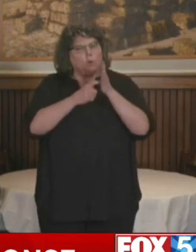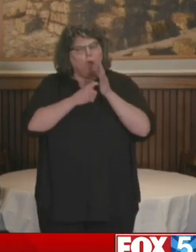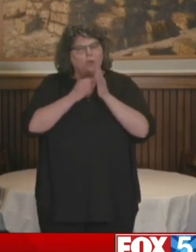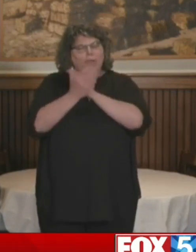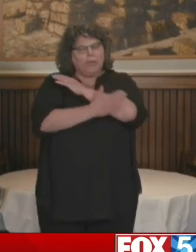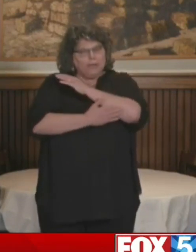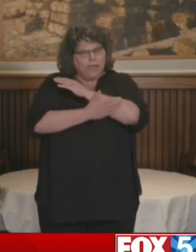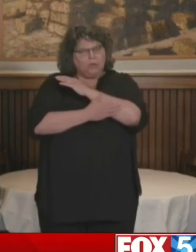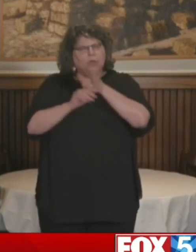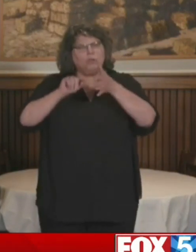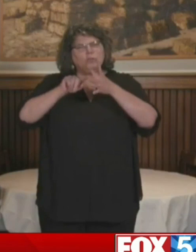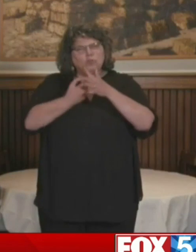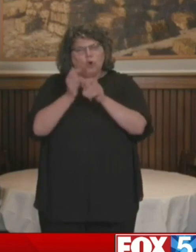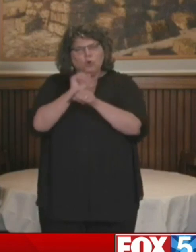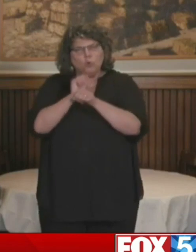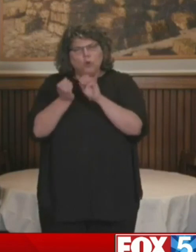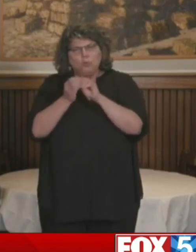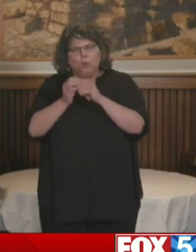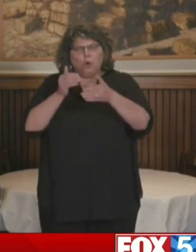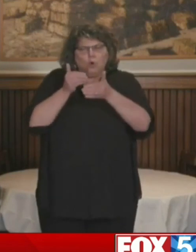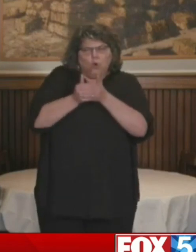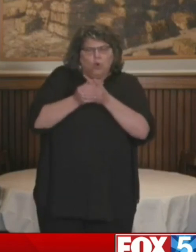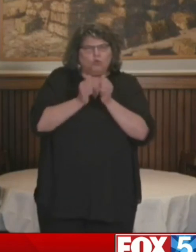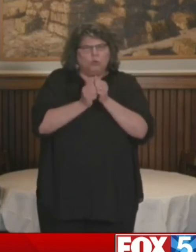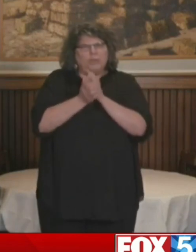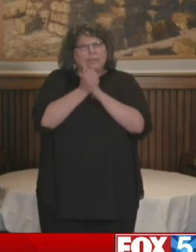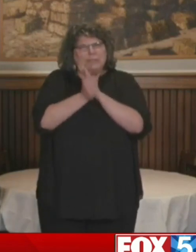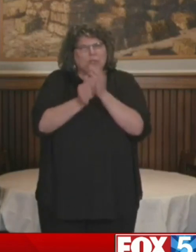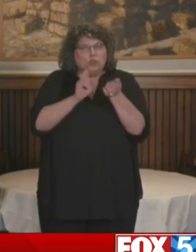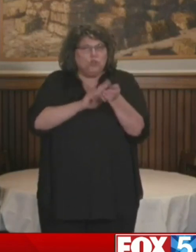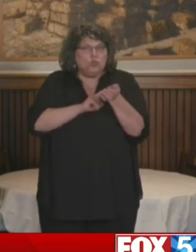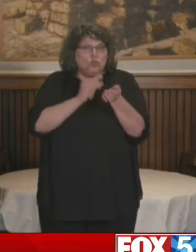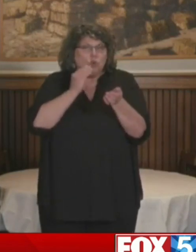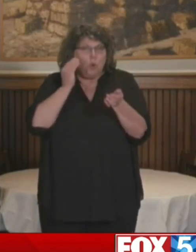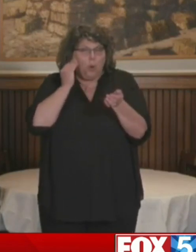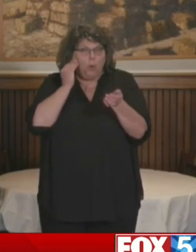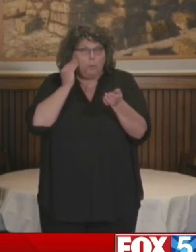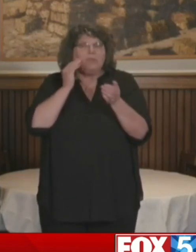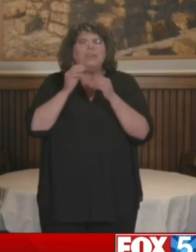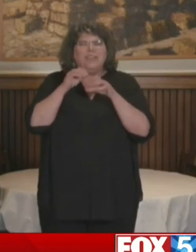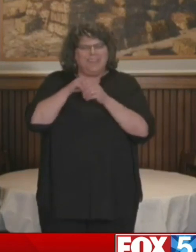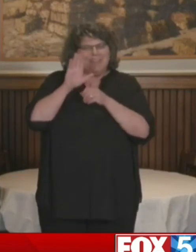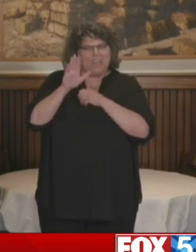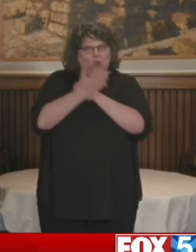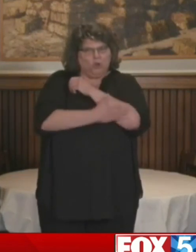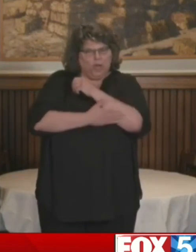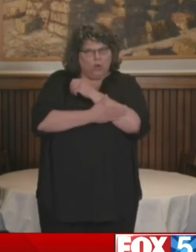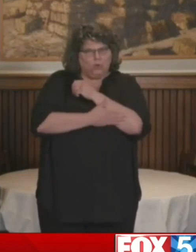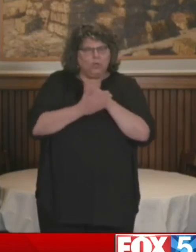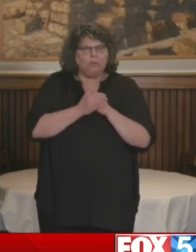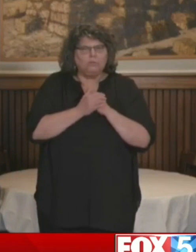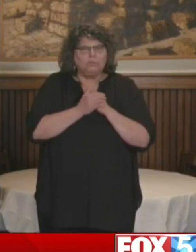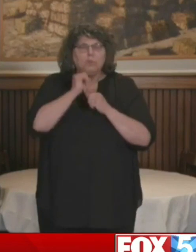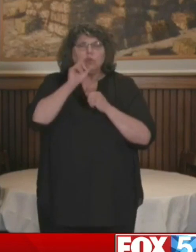THIS SECOND OPPORTUNITY MEET CRITERIA FOR A COUNTY VARIANCE ARE REQUIRING THAT COUNTIES